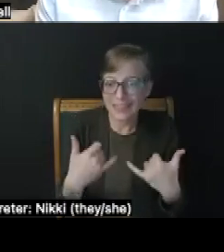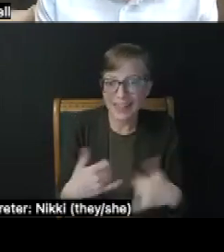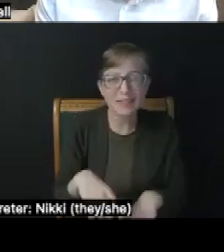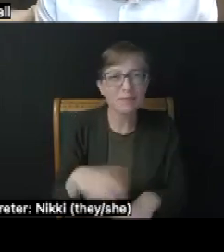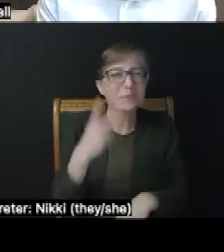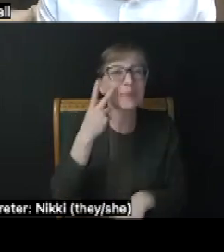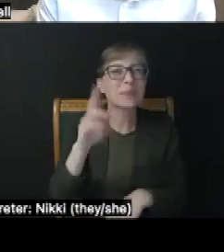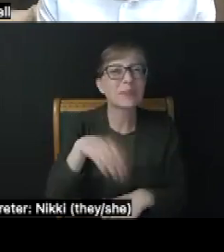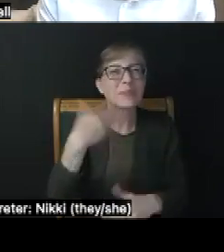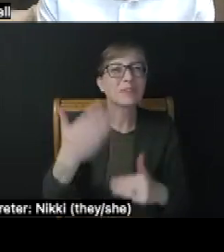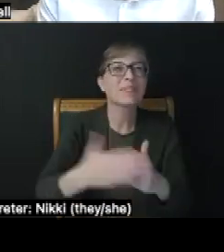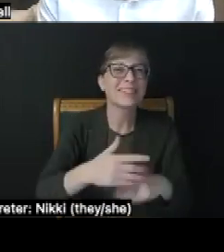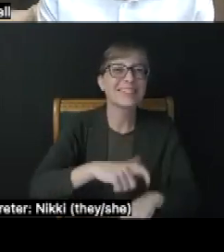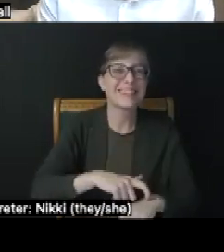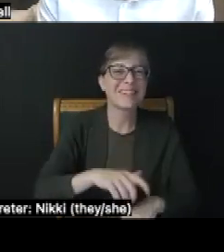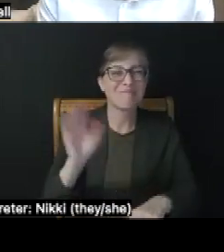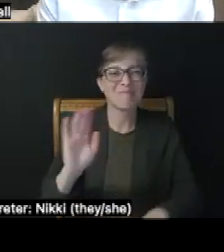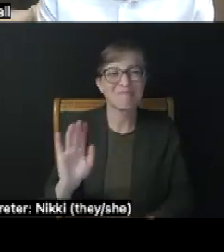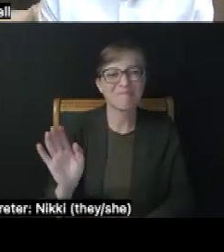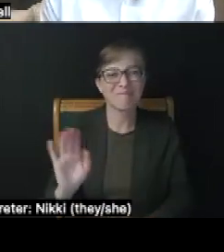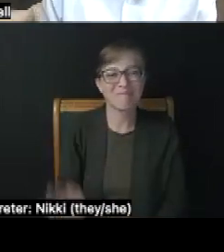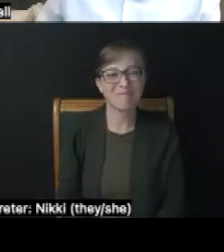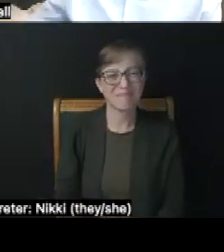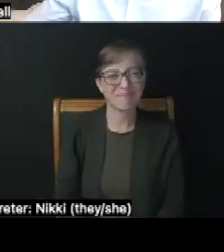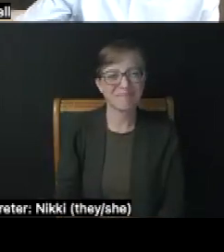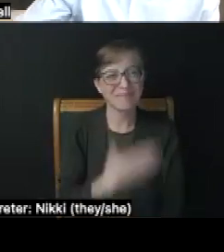webinar, thanks.